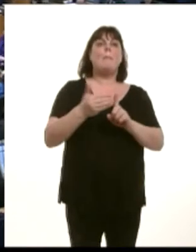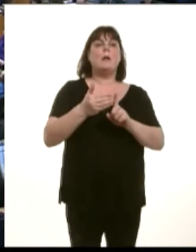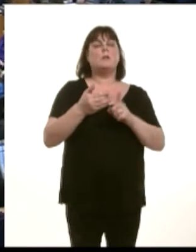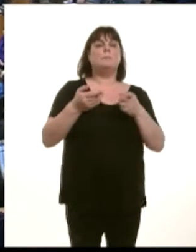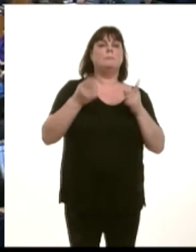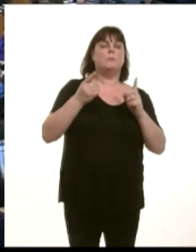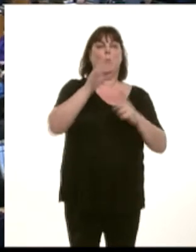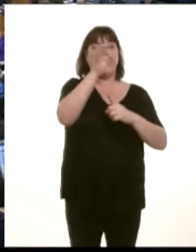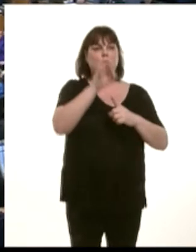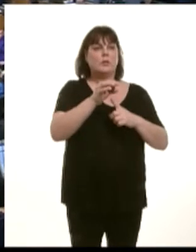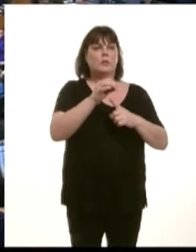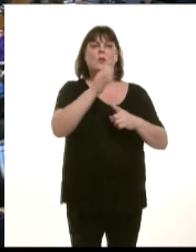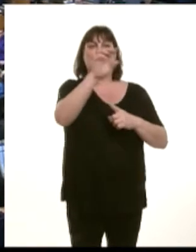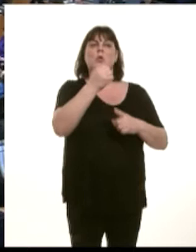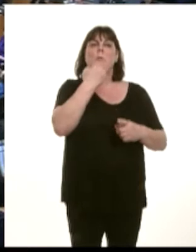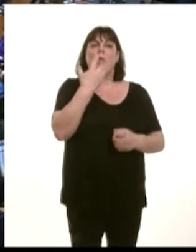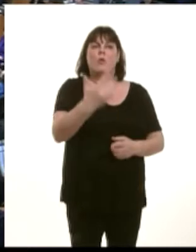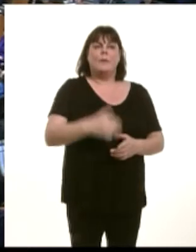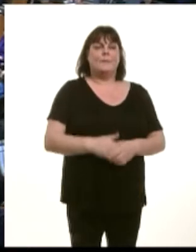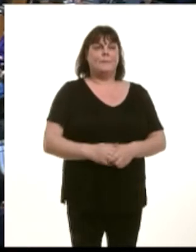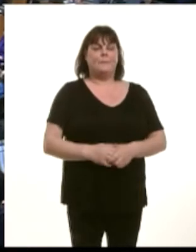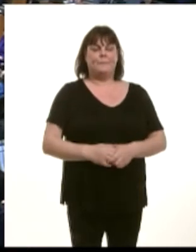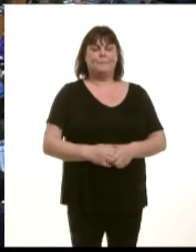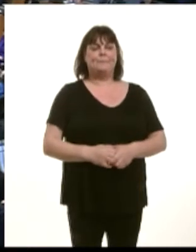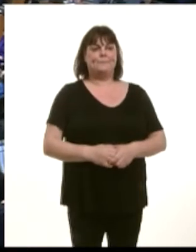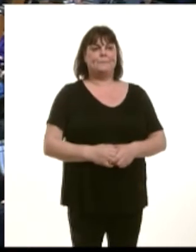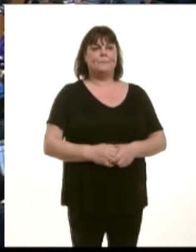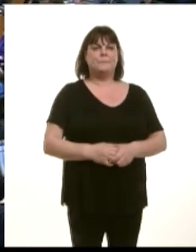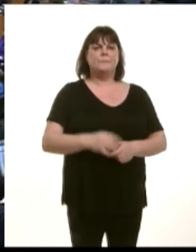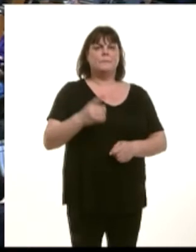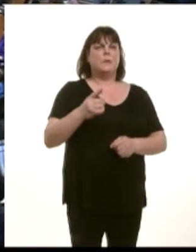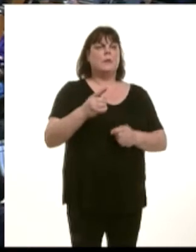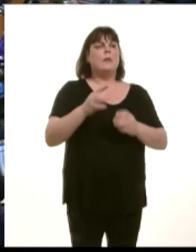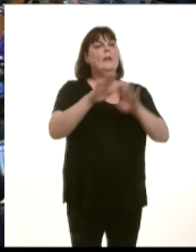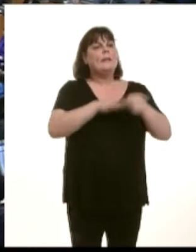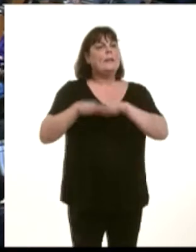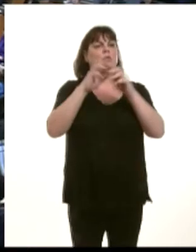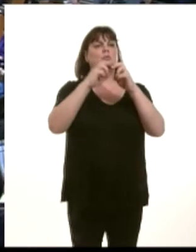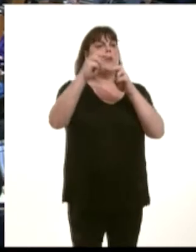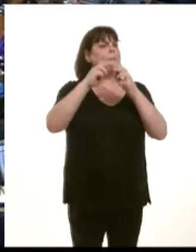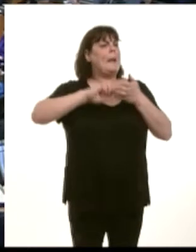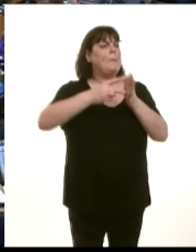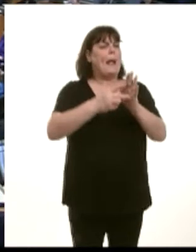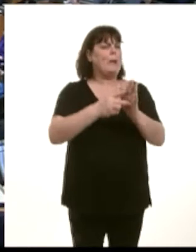Byron Davies: Thank you, Presiding Officer. Byron Davies: 3. Will the First Minister make a statement on the national transport plan? OAQ(4)2032(FM) Carwyn Jones: Yes, it sets out our priorities